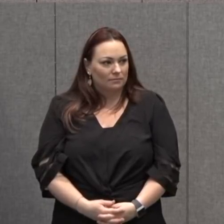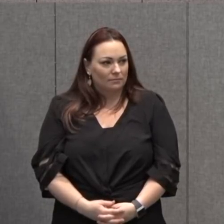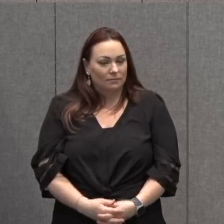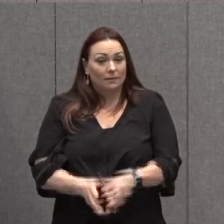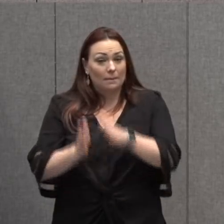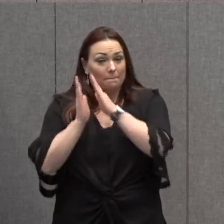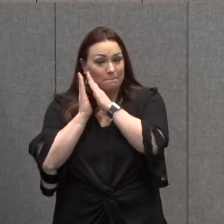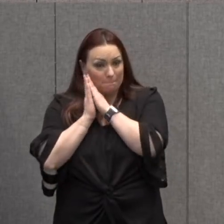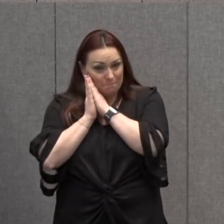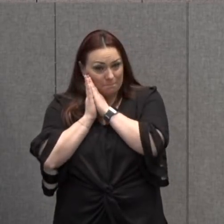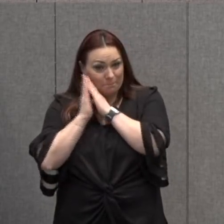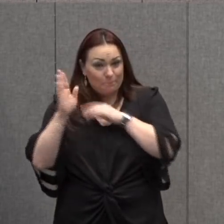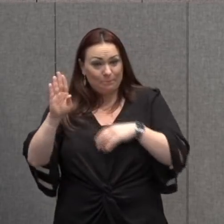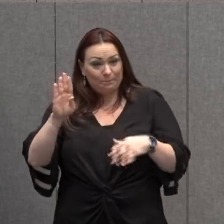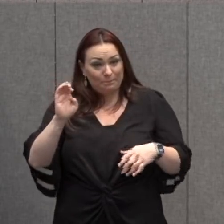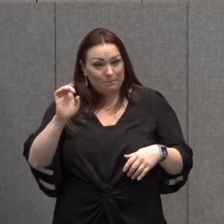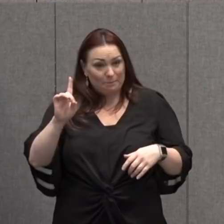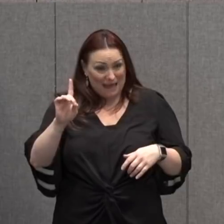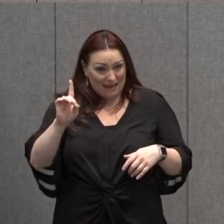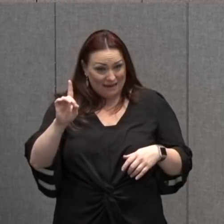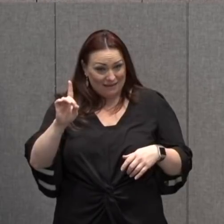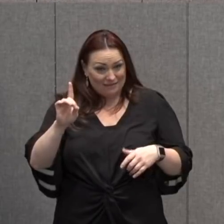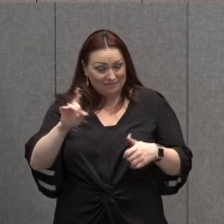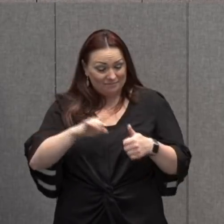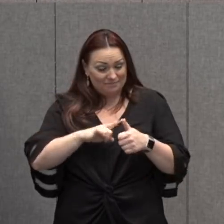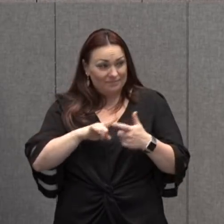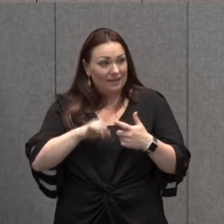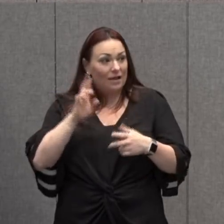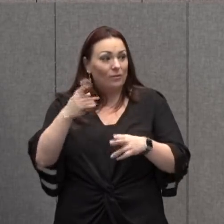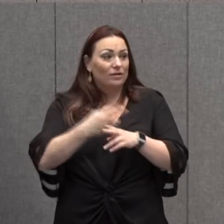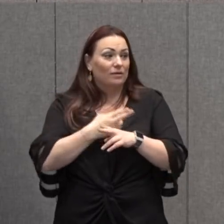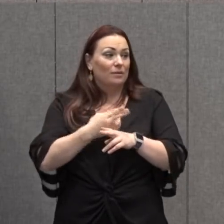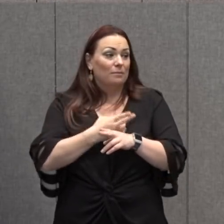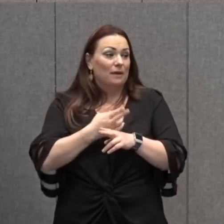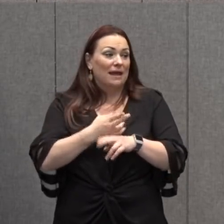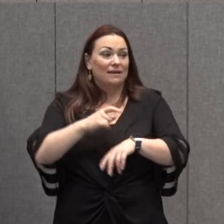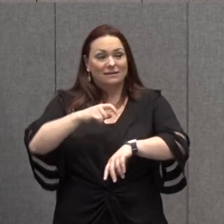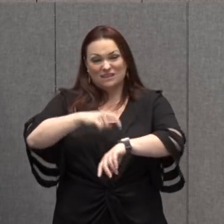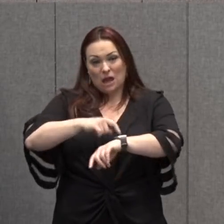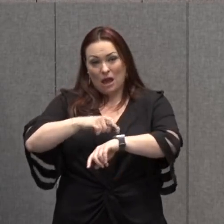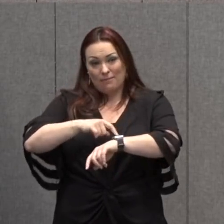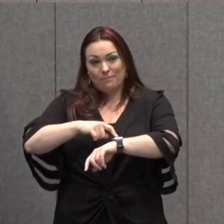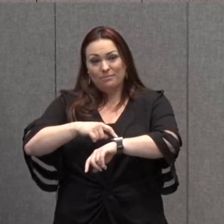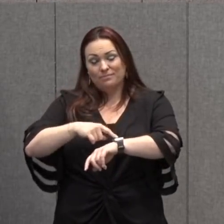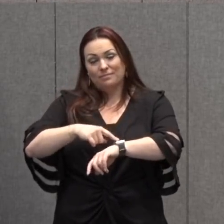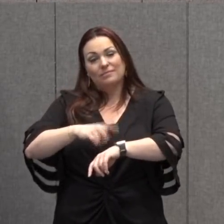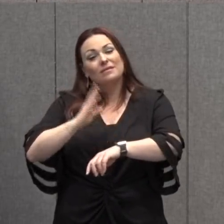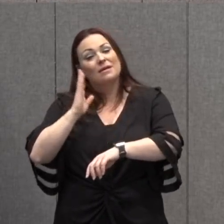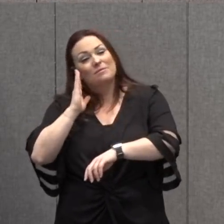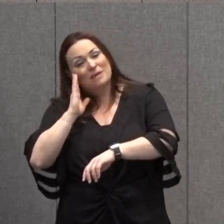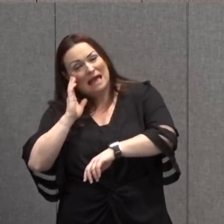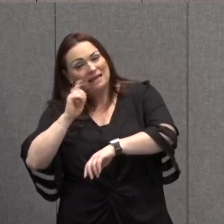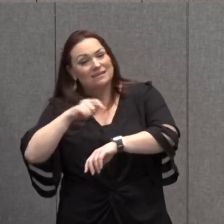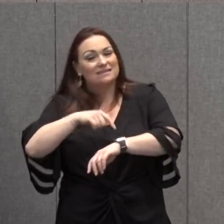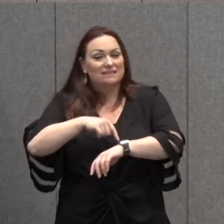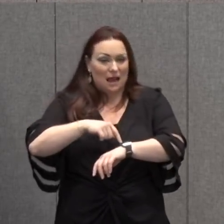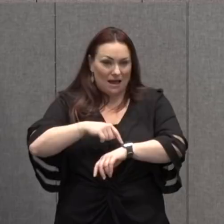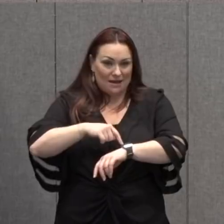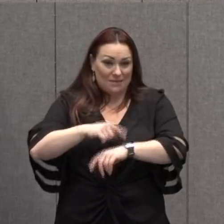Oh, we're back to-- Bed. I'm gonna use her time, 'cause I think bed time would work, wouldn't it?